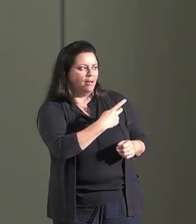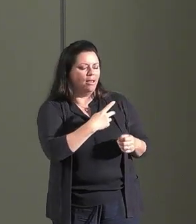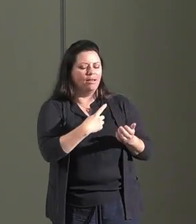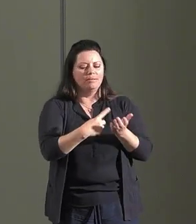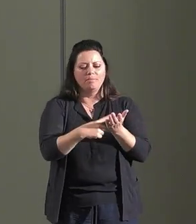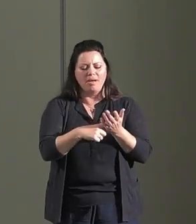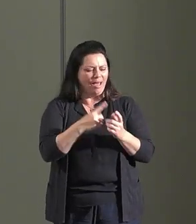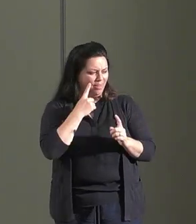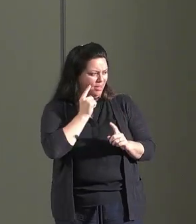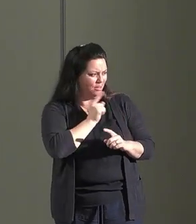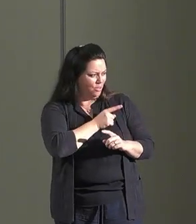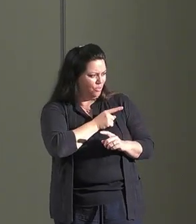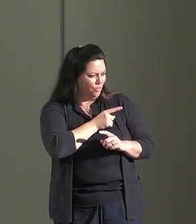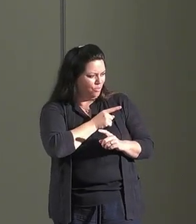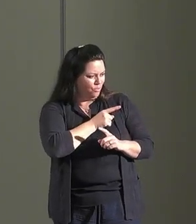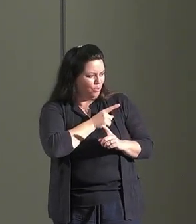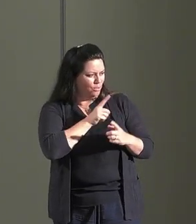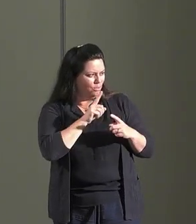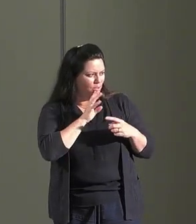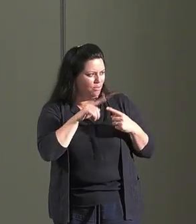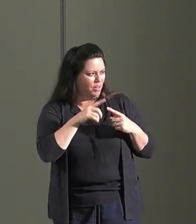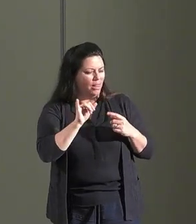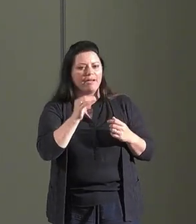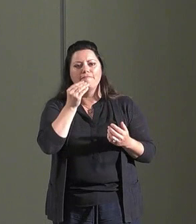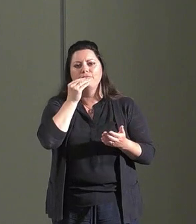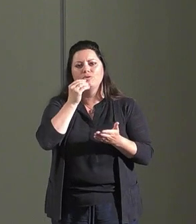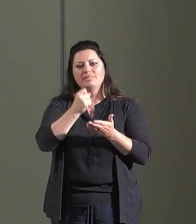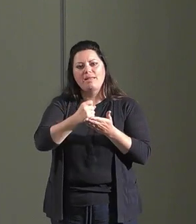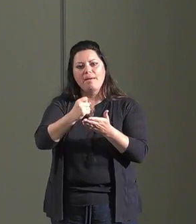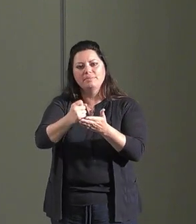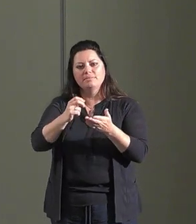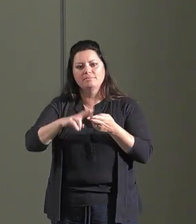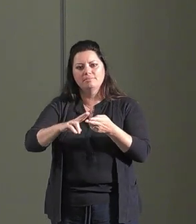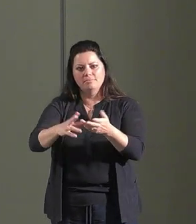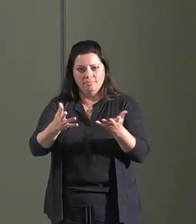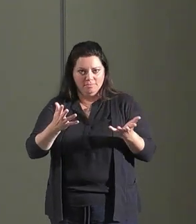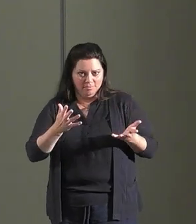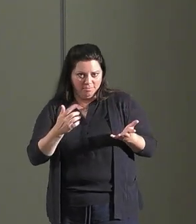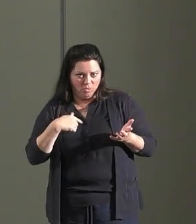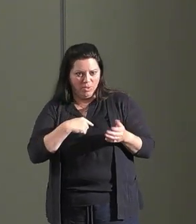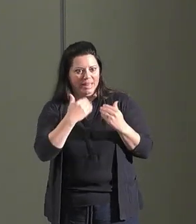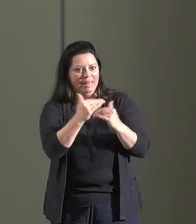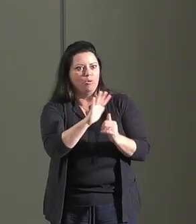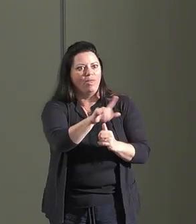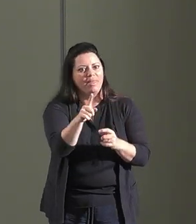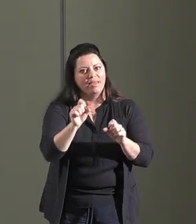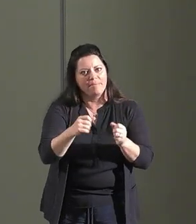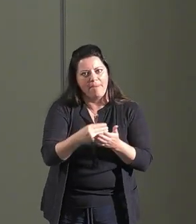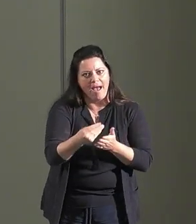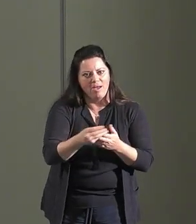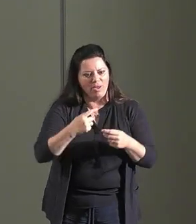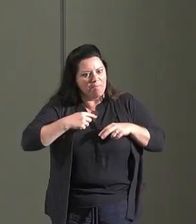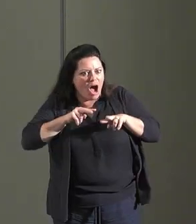were alluded to food stamps we limit what people could buy and monitor what they buy with the food